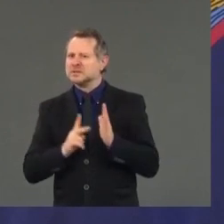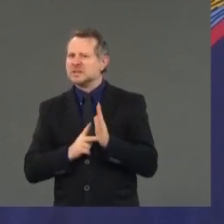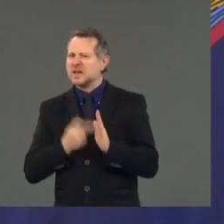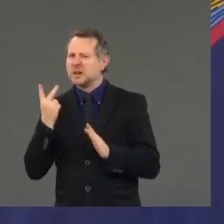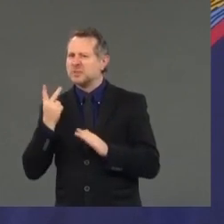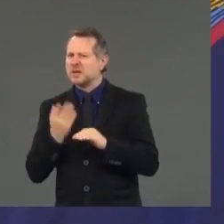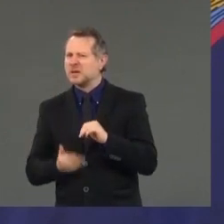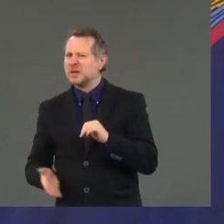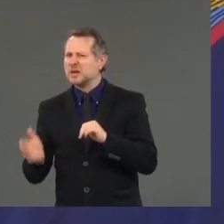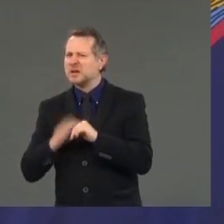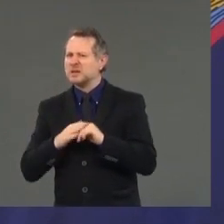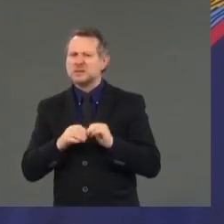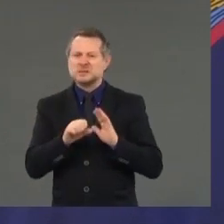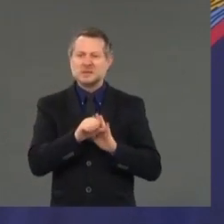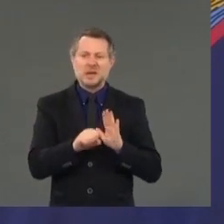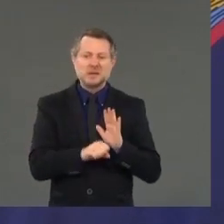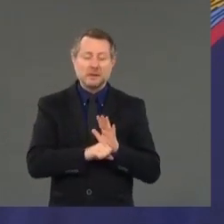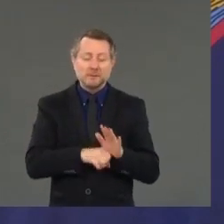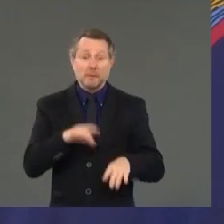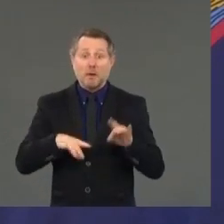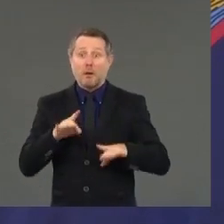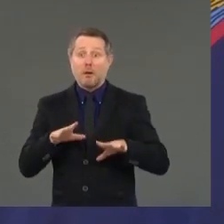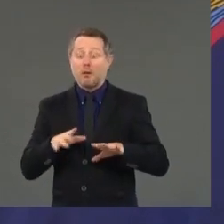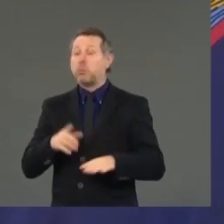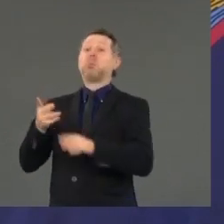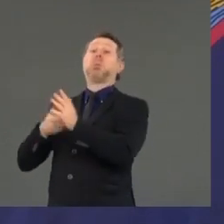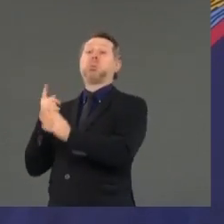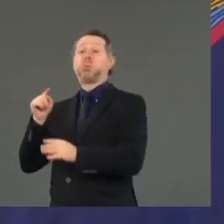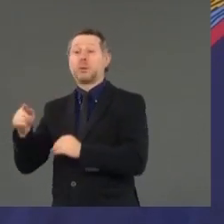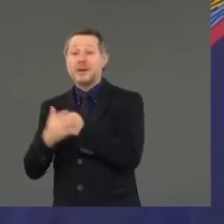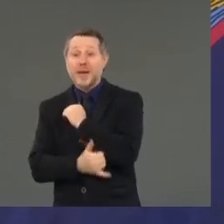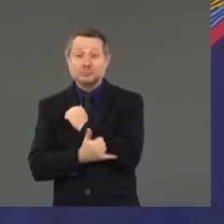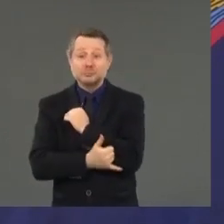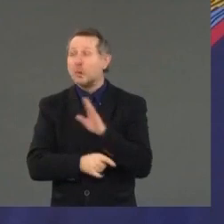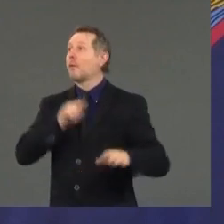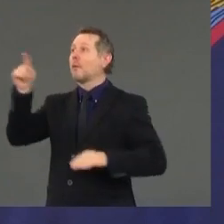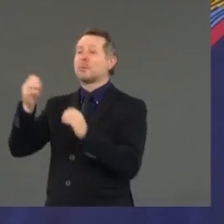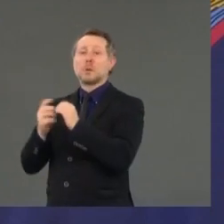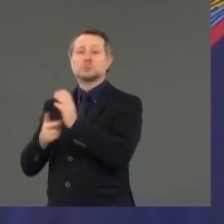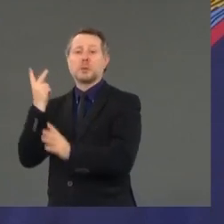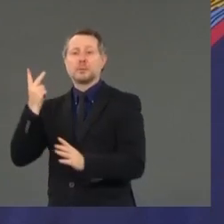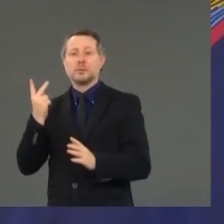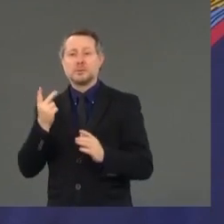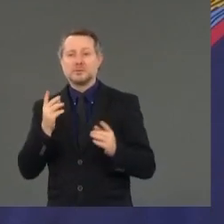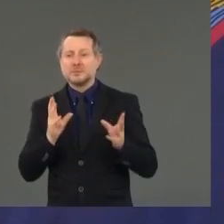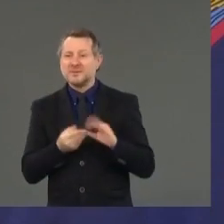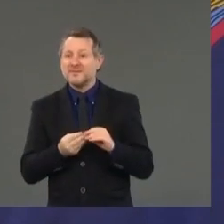DOUBLED THE NUMBER OF STATES. THAT'S WHAT I MEAN BY THE TIP OF